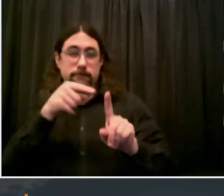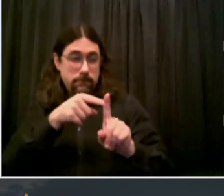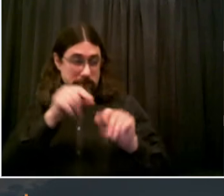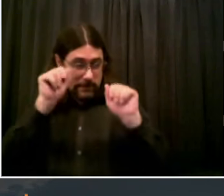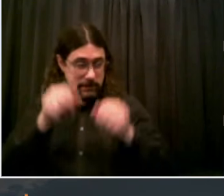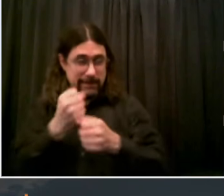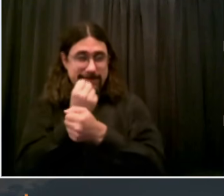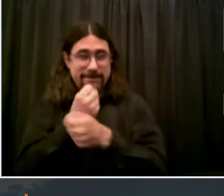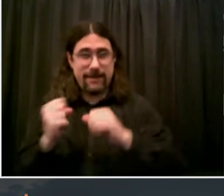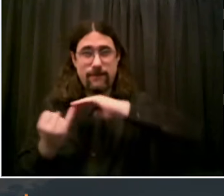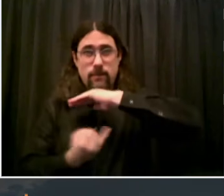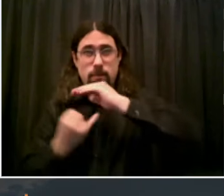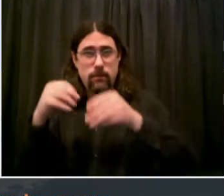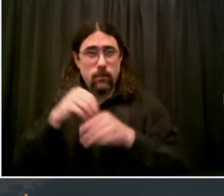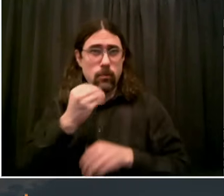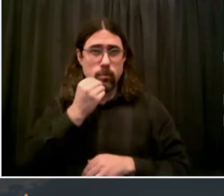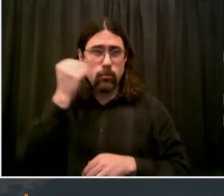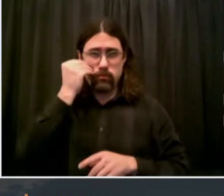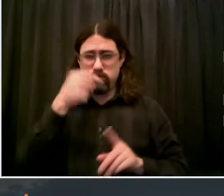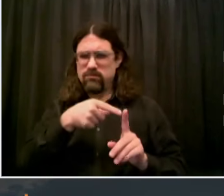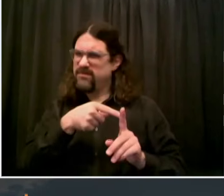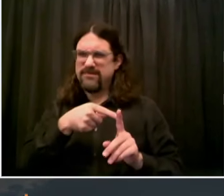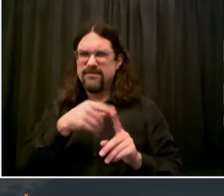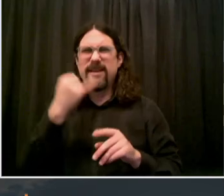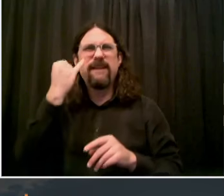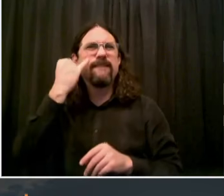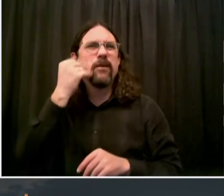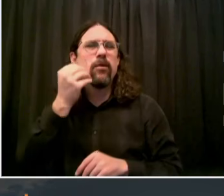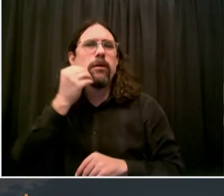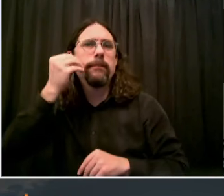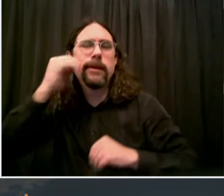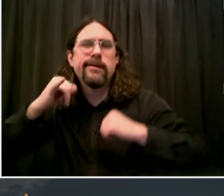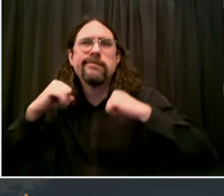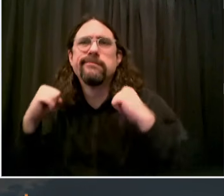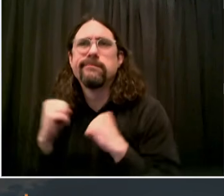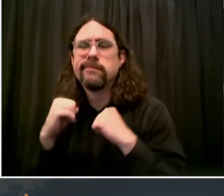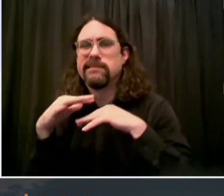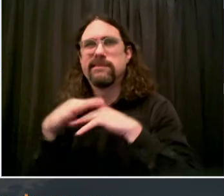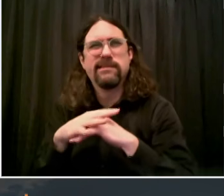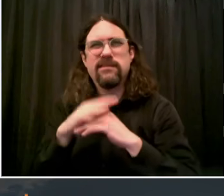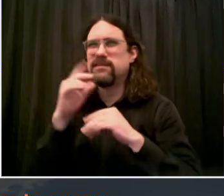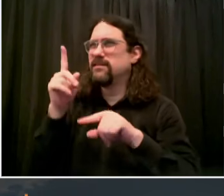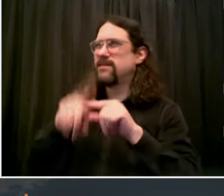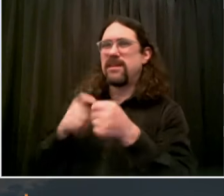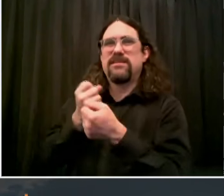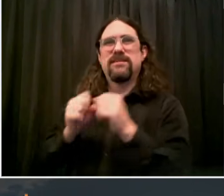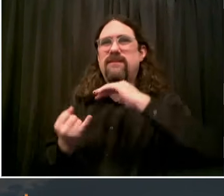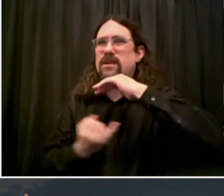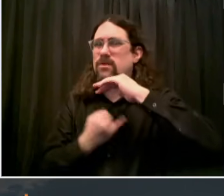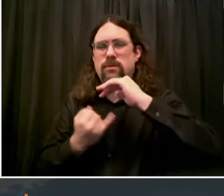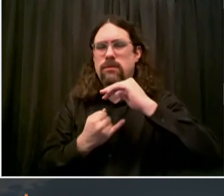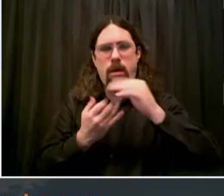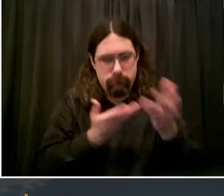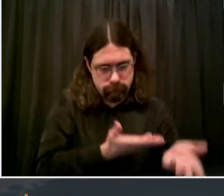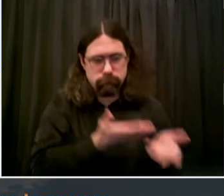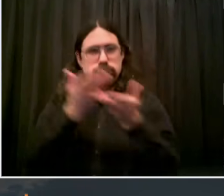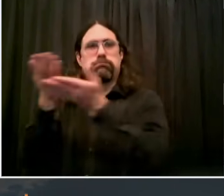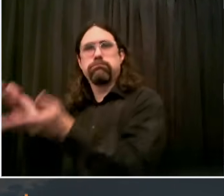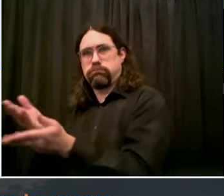YOUR HOME IF YOU'RE TESTED POSITIVE OR YOU'RE SYMPTOMATIC.